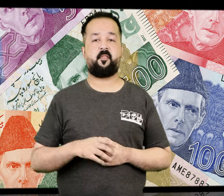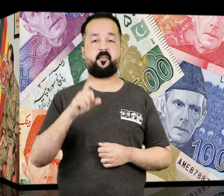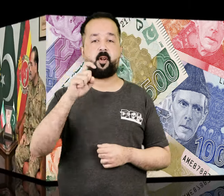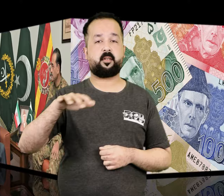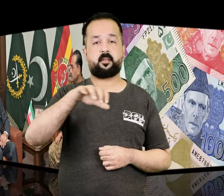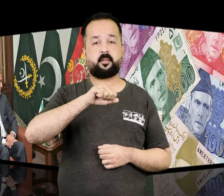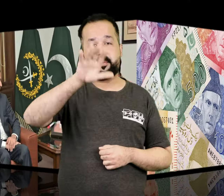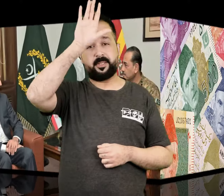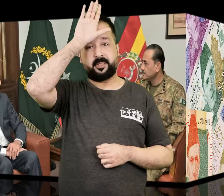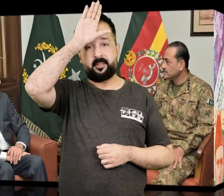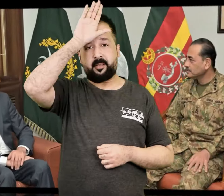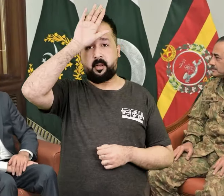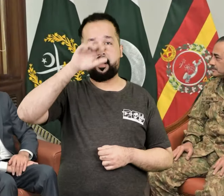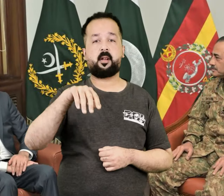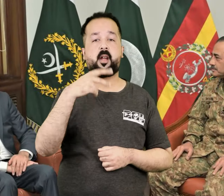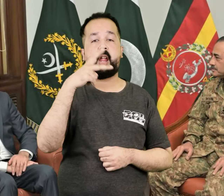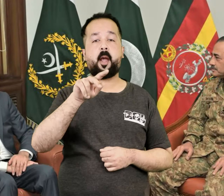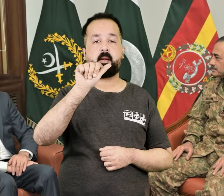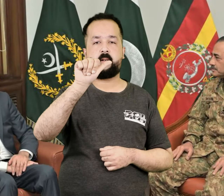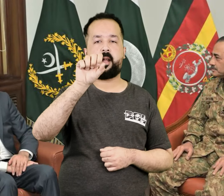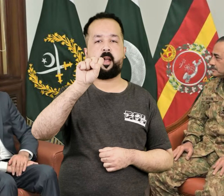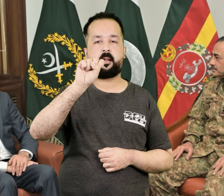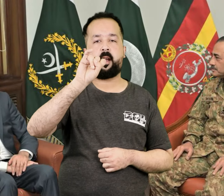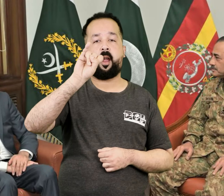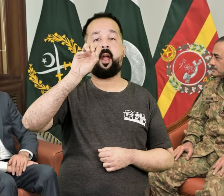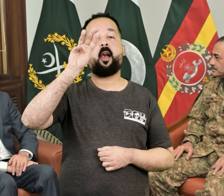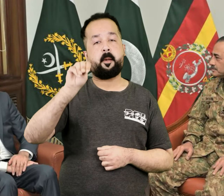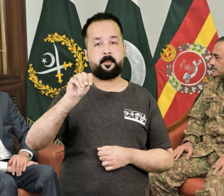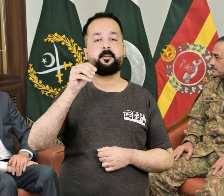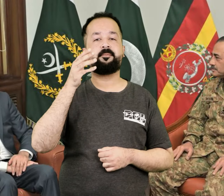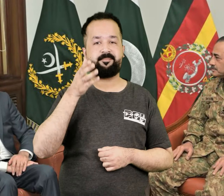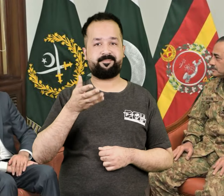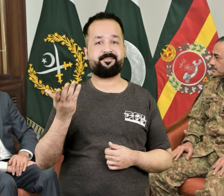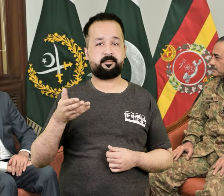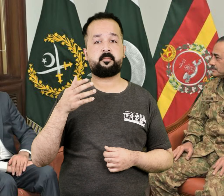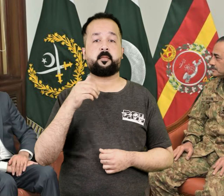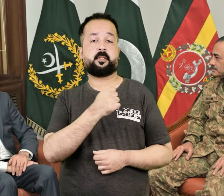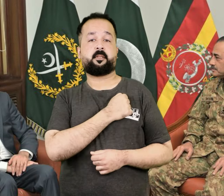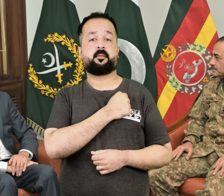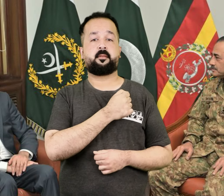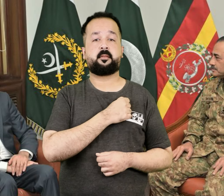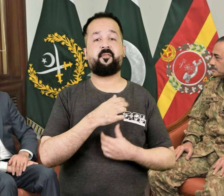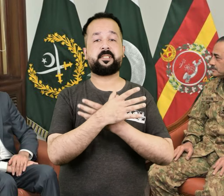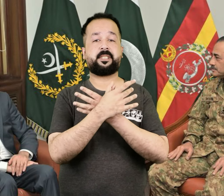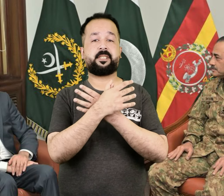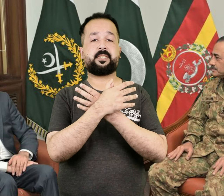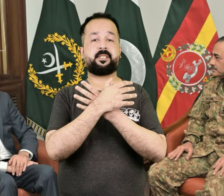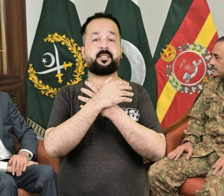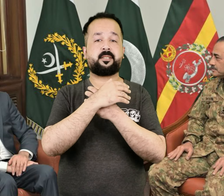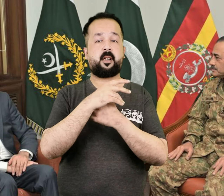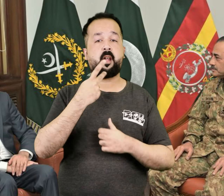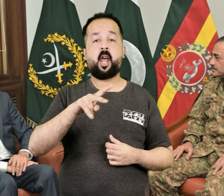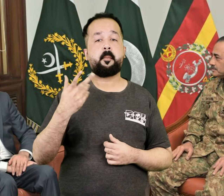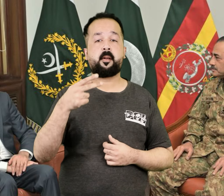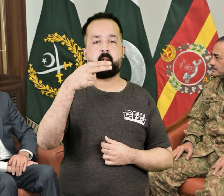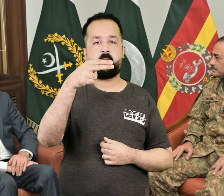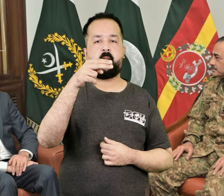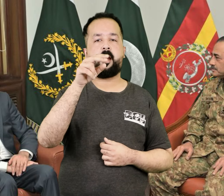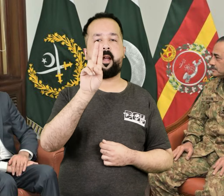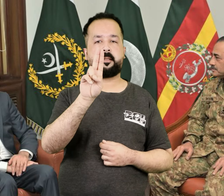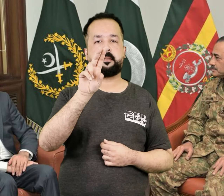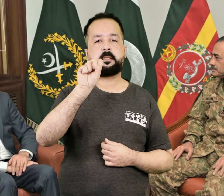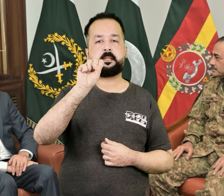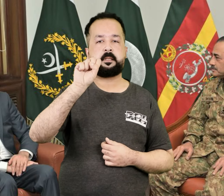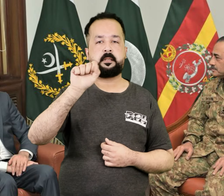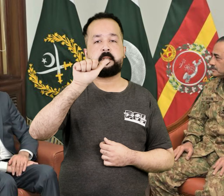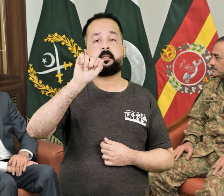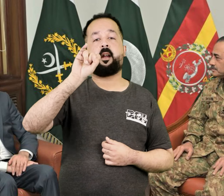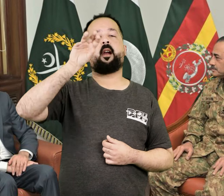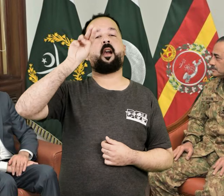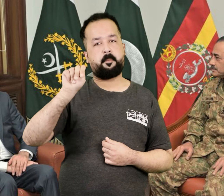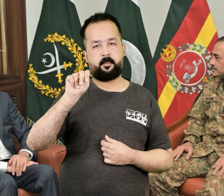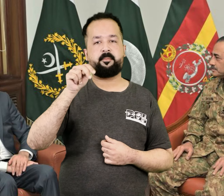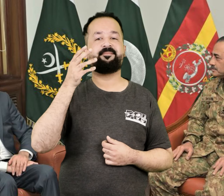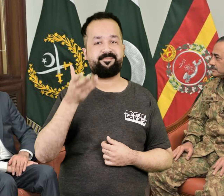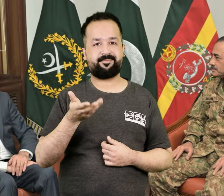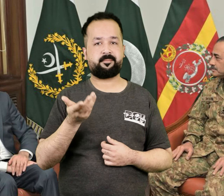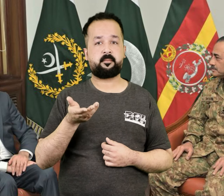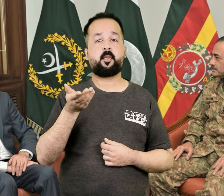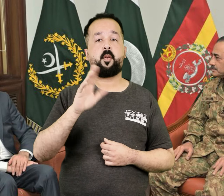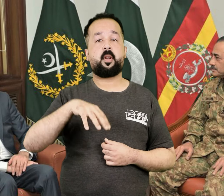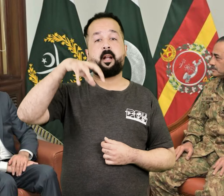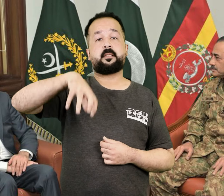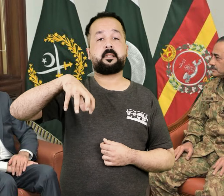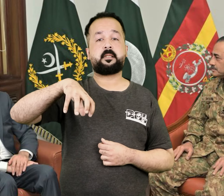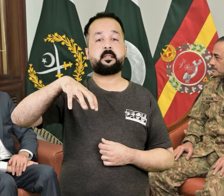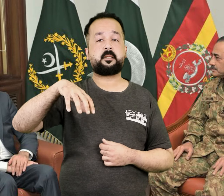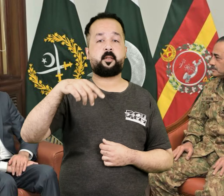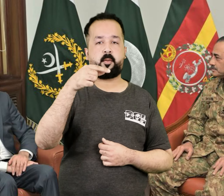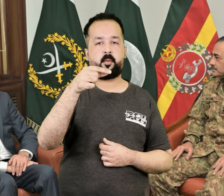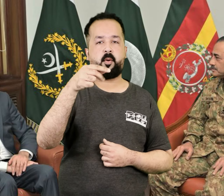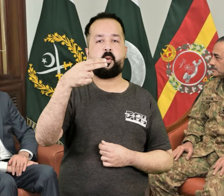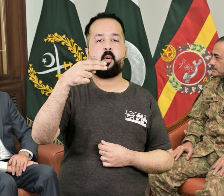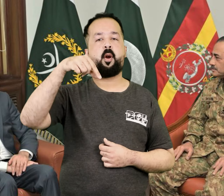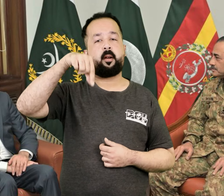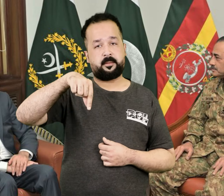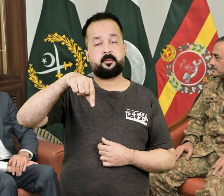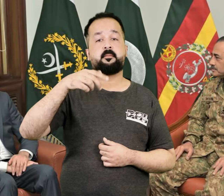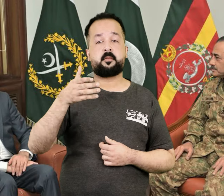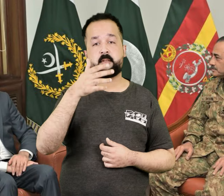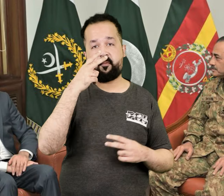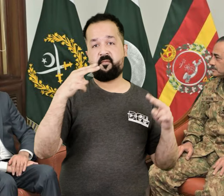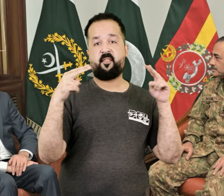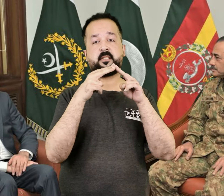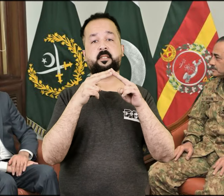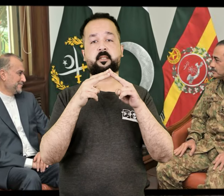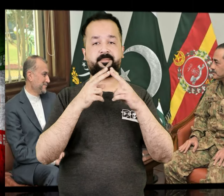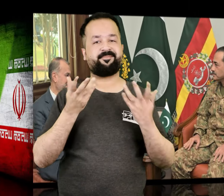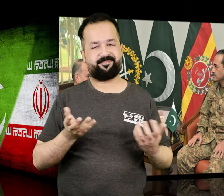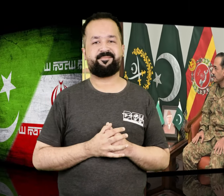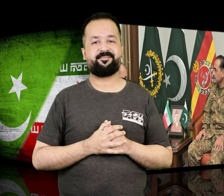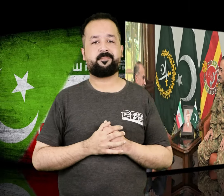Iranian Foreign Minister Hussain Amirabdollahian's meeting with Army Chief General Asim Munir at GHQ.